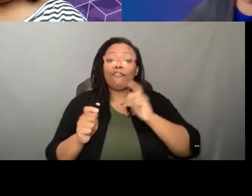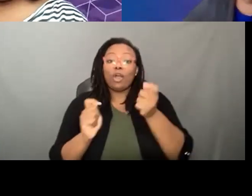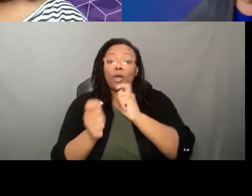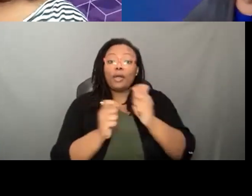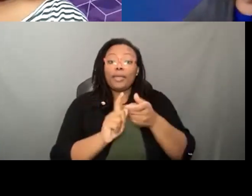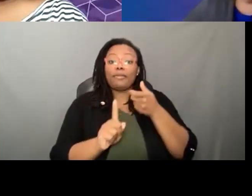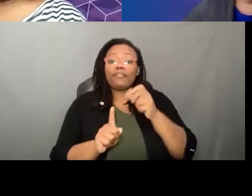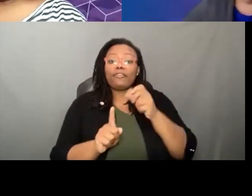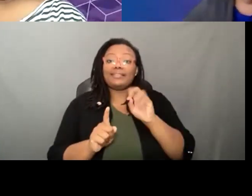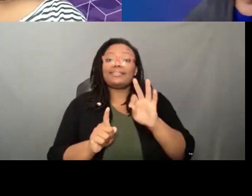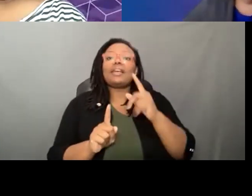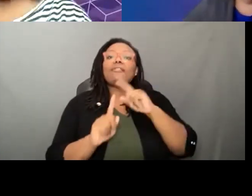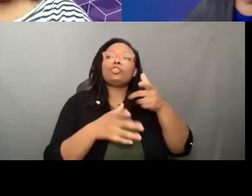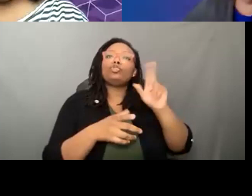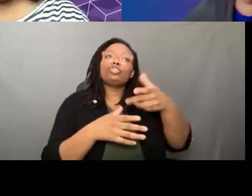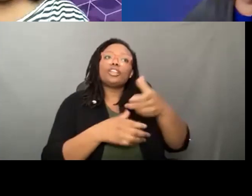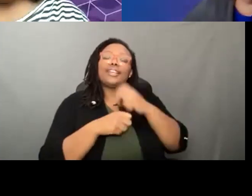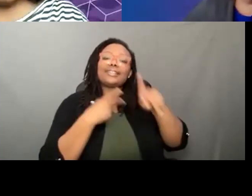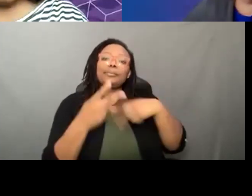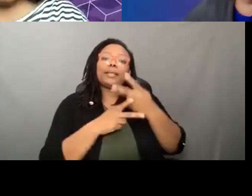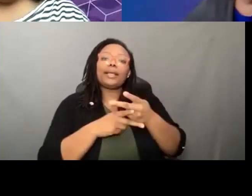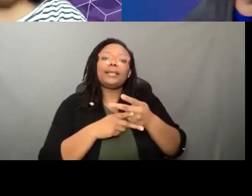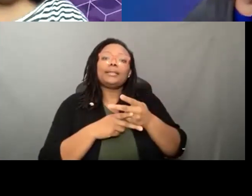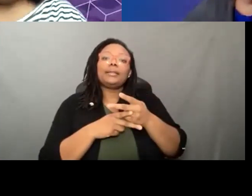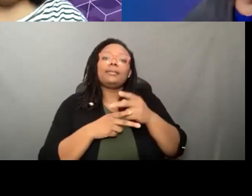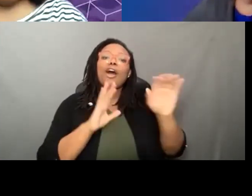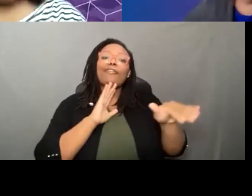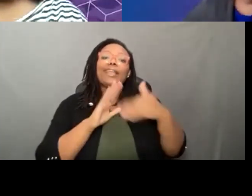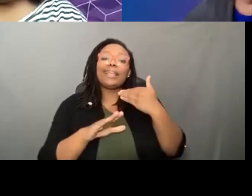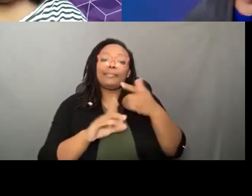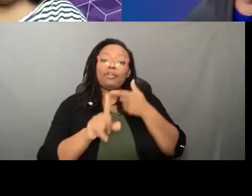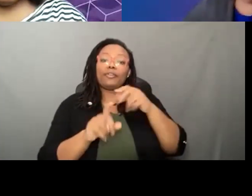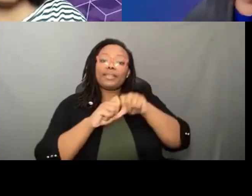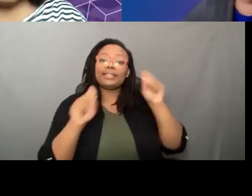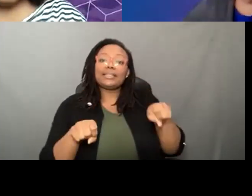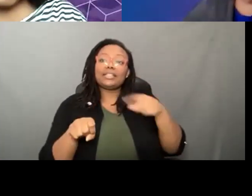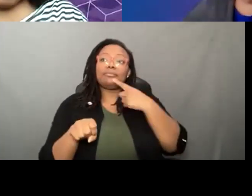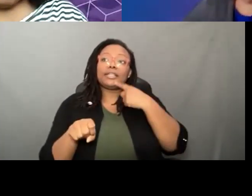But you should receive some type of email from the system giving that authority.